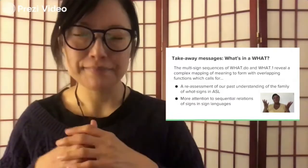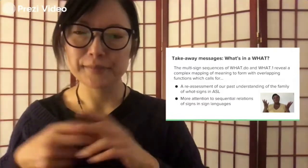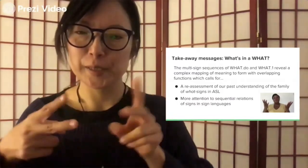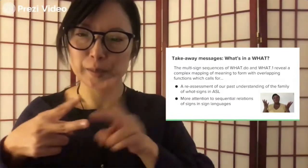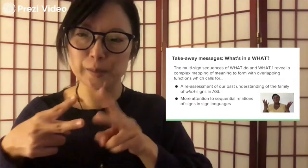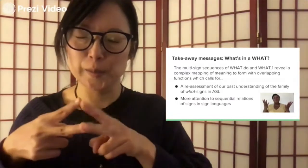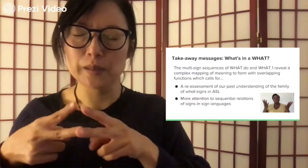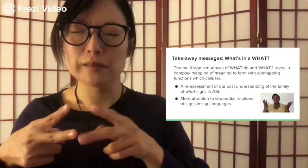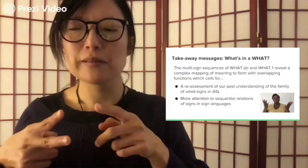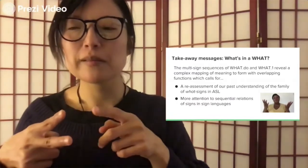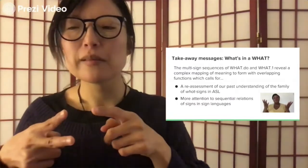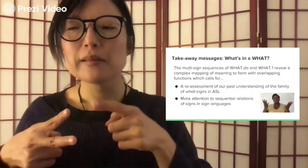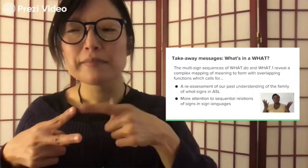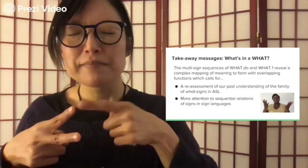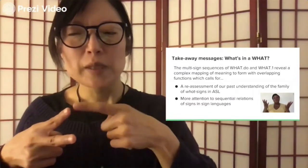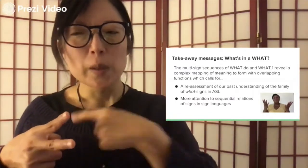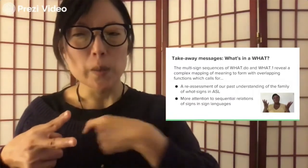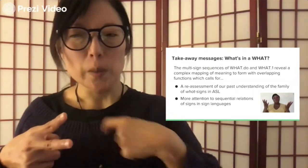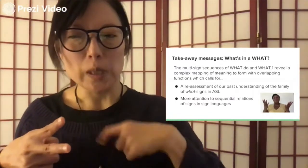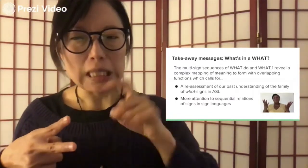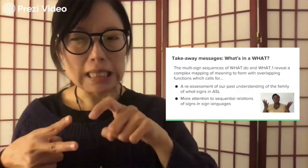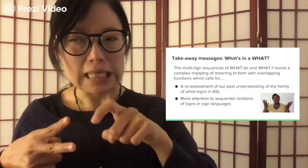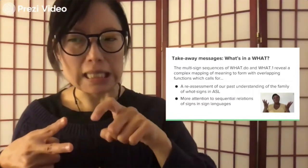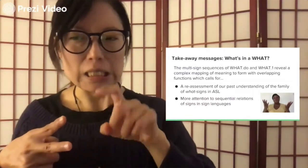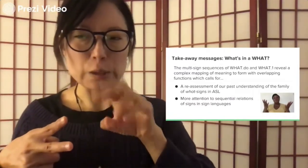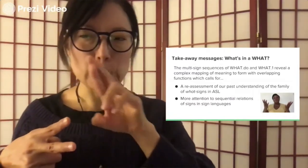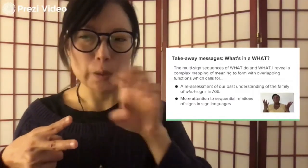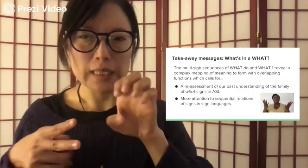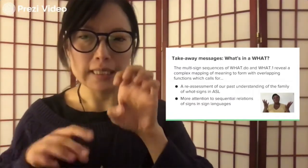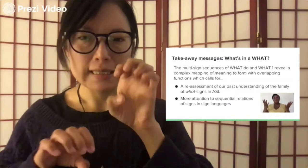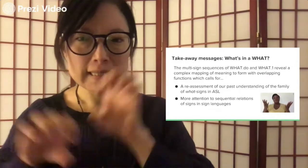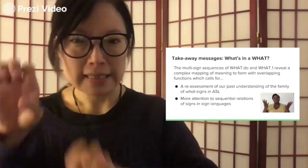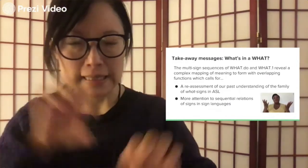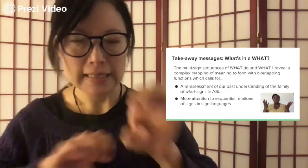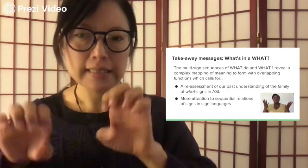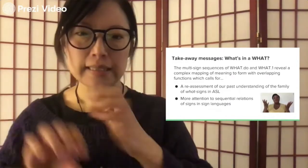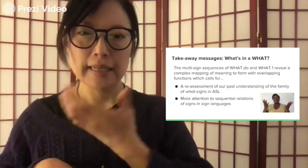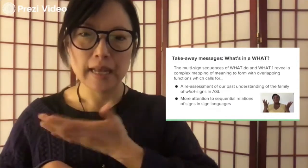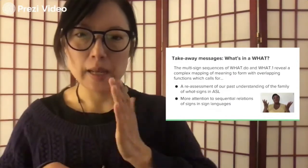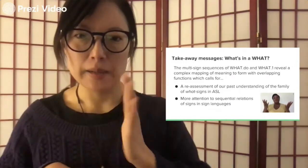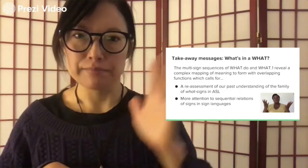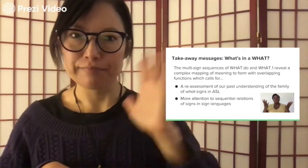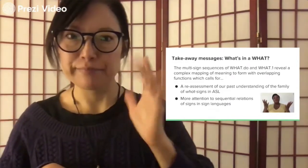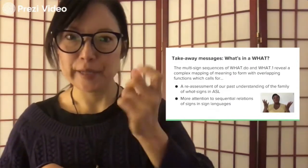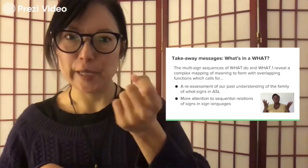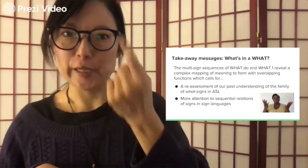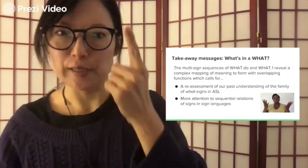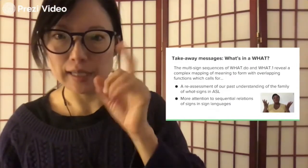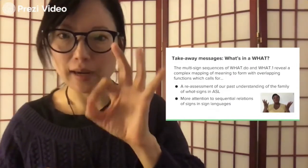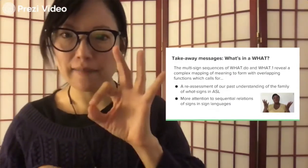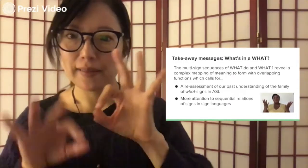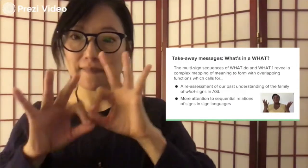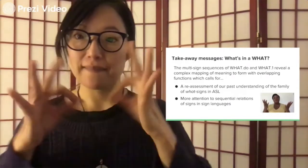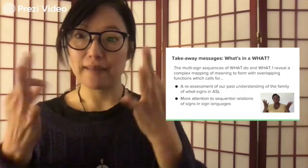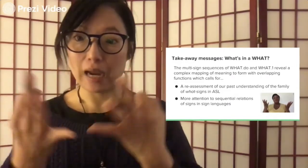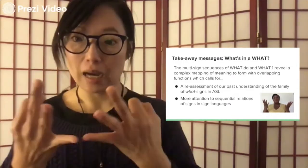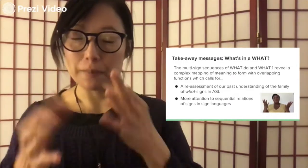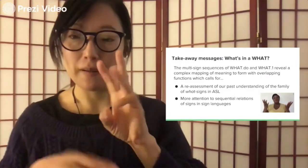things: One, we need to reassess our previous understanding of